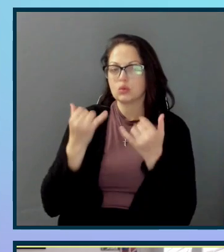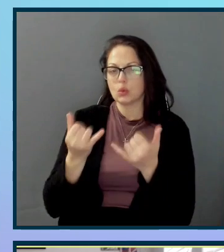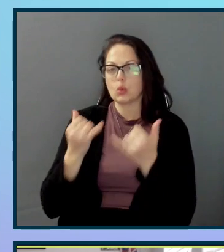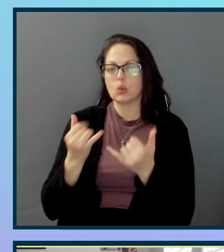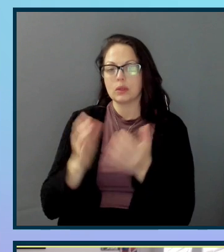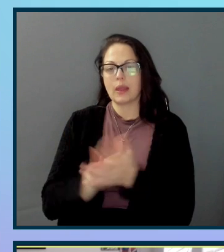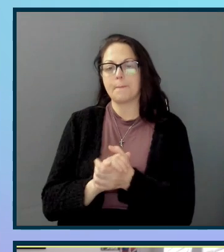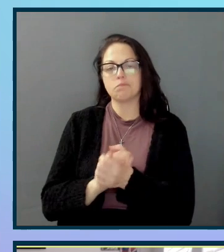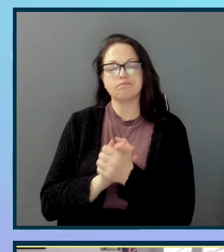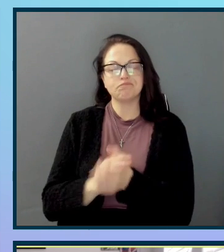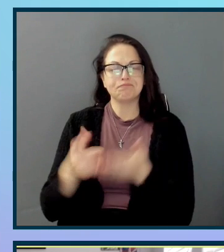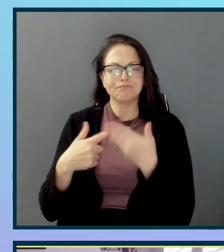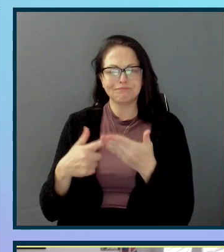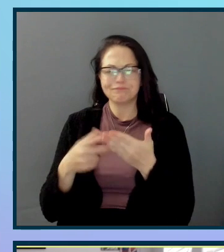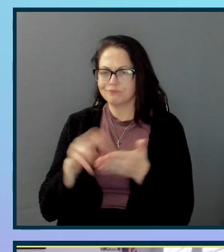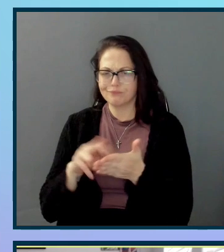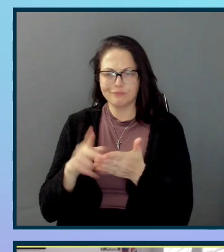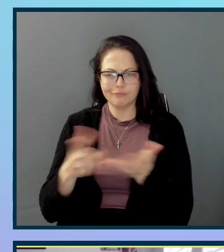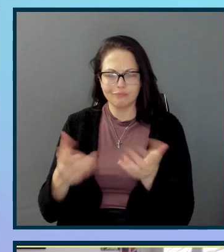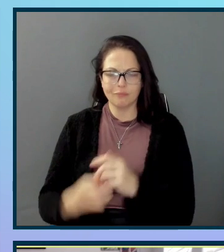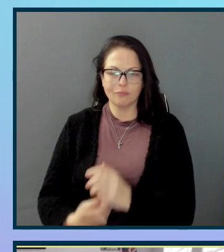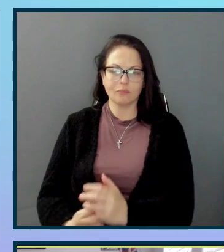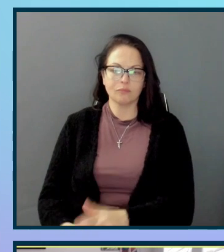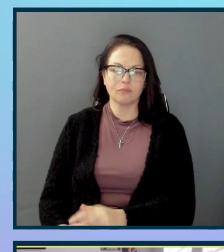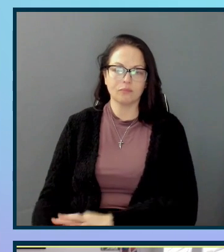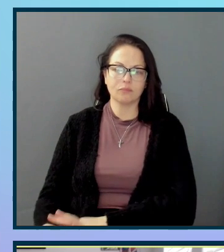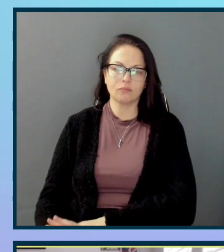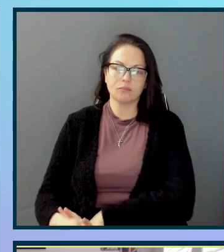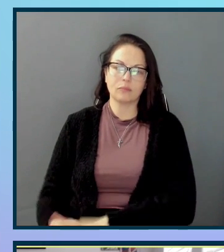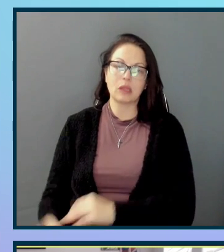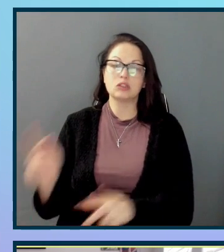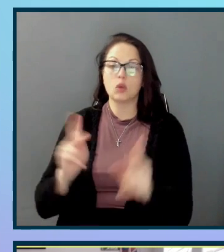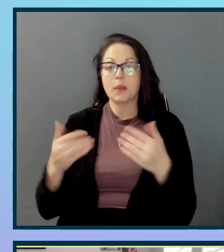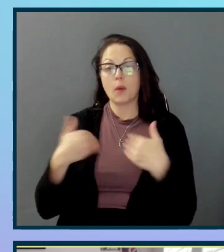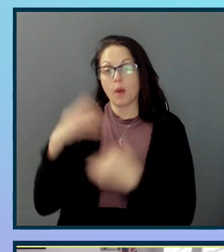what does that actually mean? So individuals who have cognitive disabilities